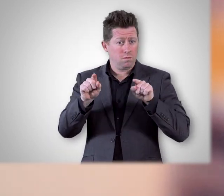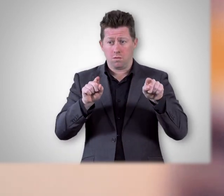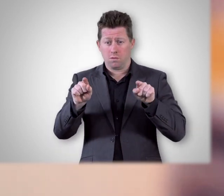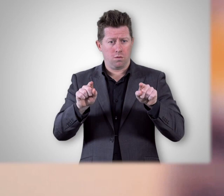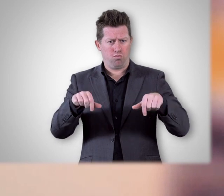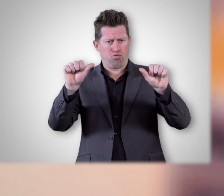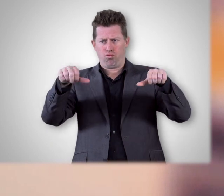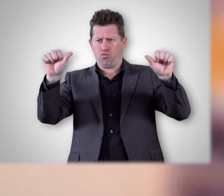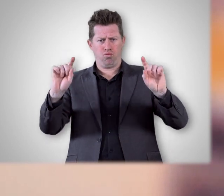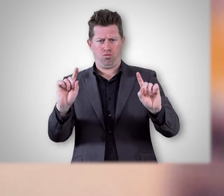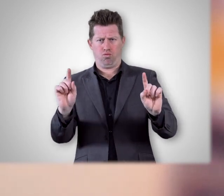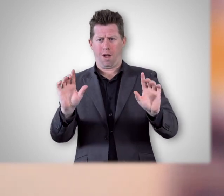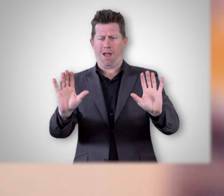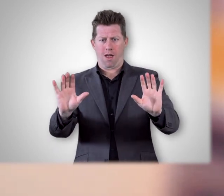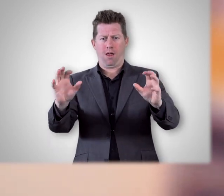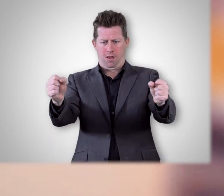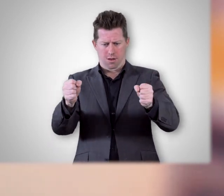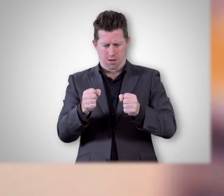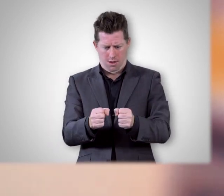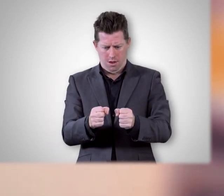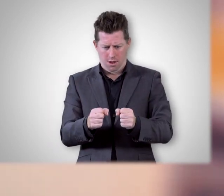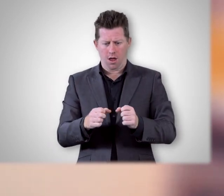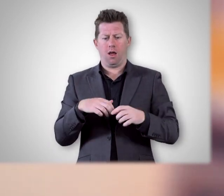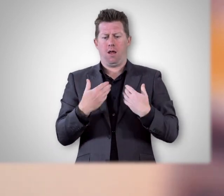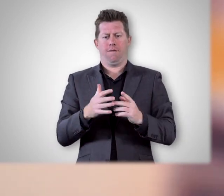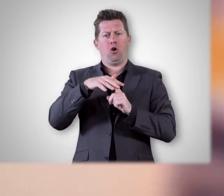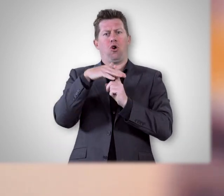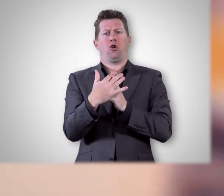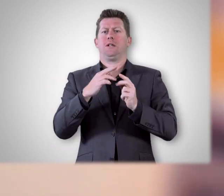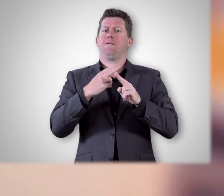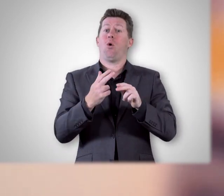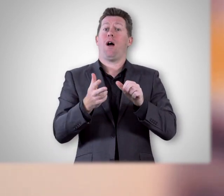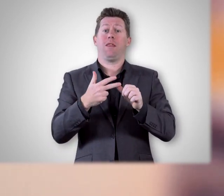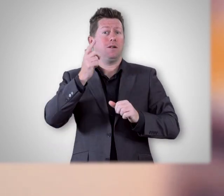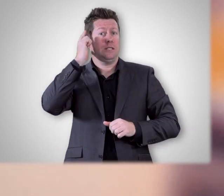what is working for them. This then helps us put their learning’s into context for our other